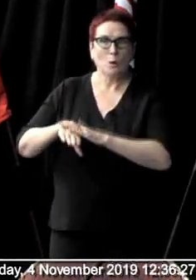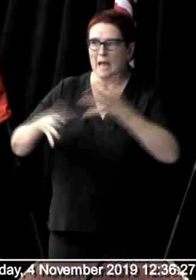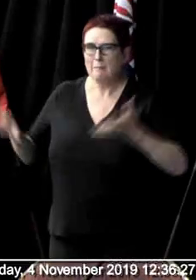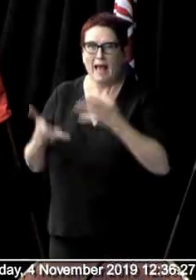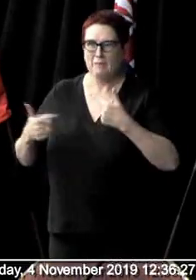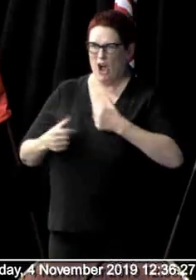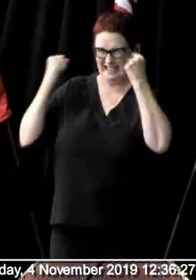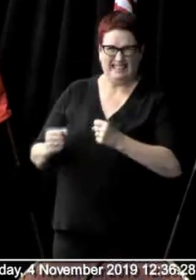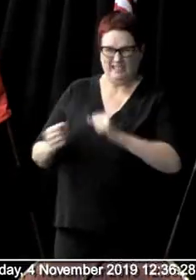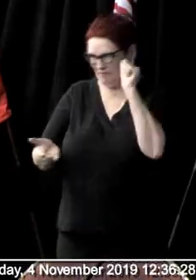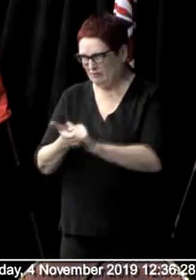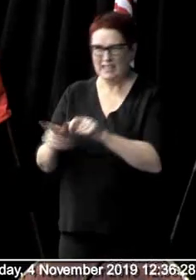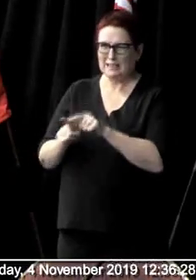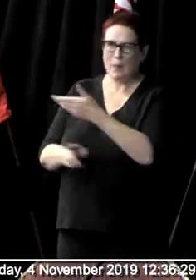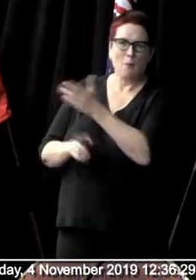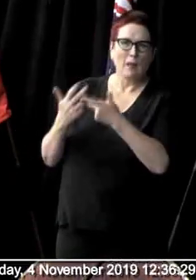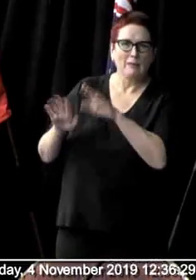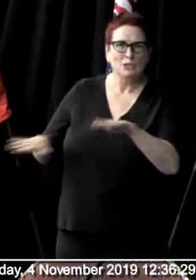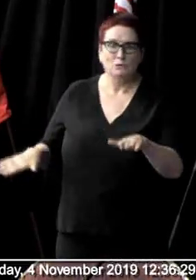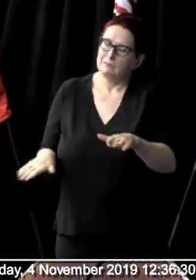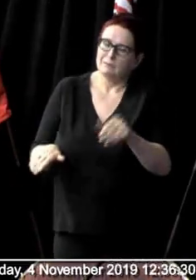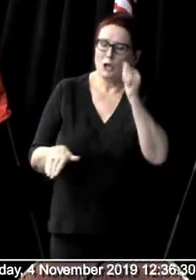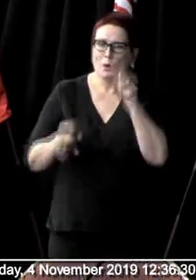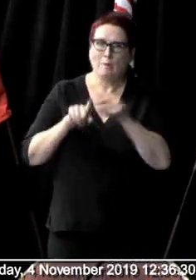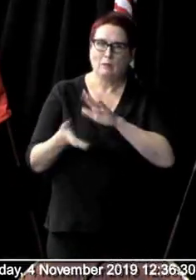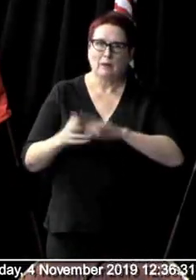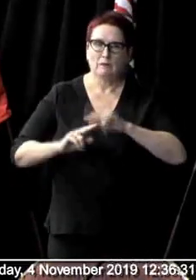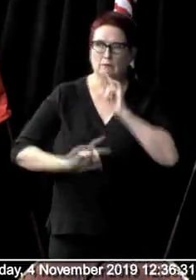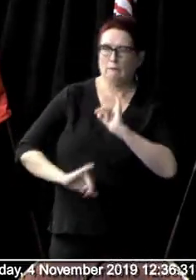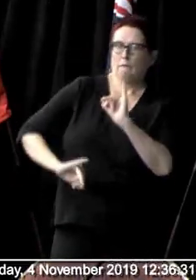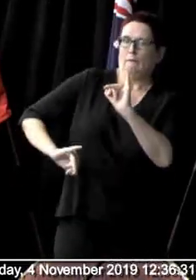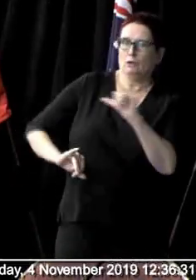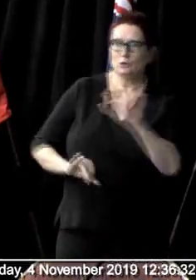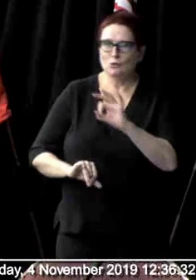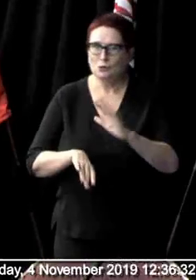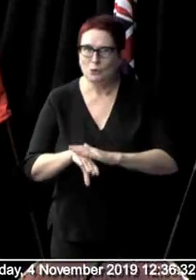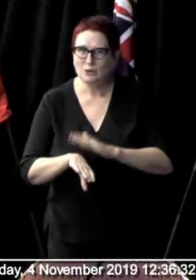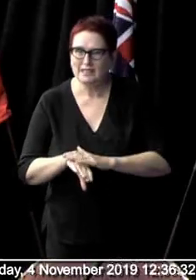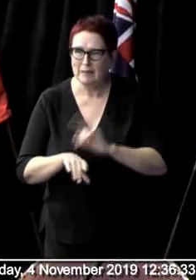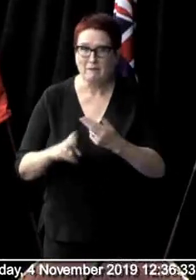Which is not the normal reaction of parents, but this for you... For me... DR MELLIFONT: .. was a sign... Yes, absolutely.